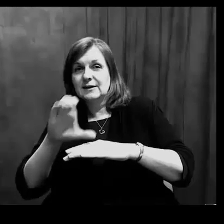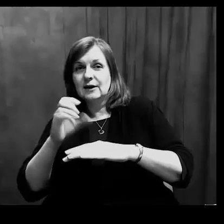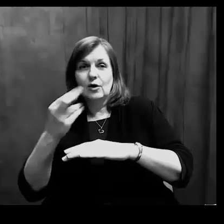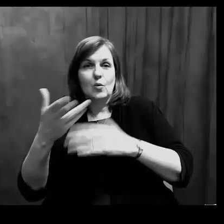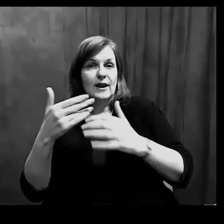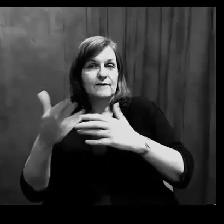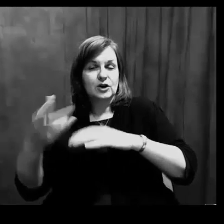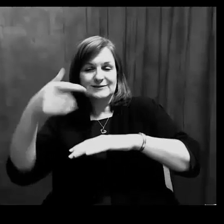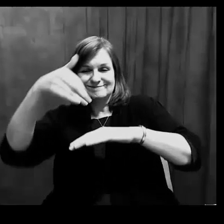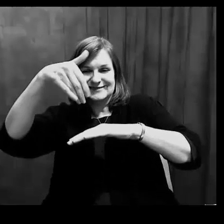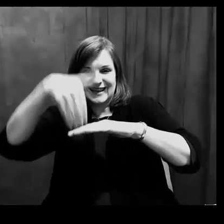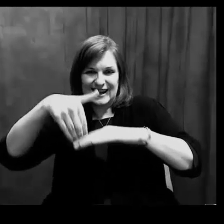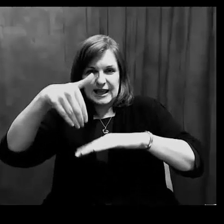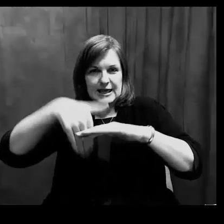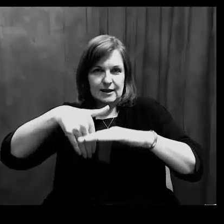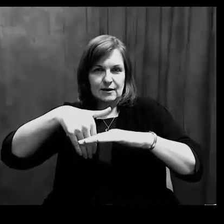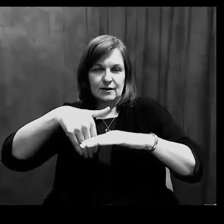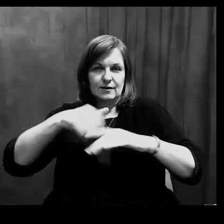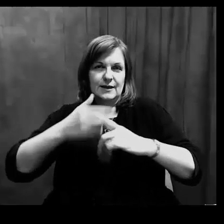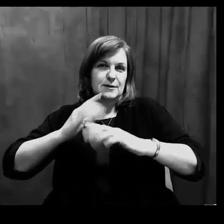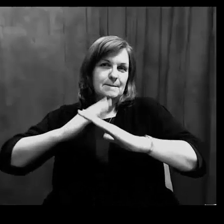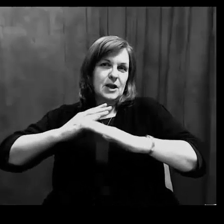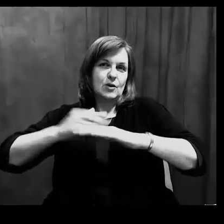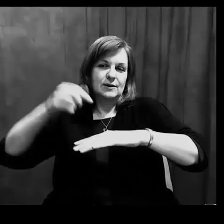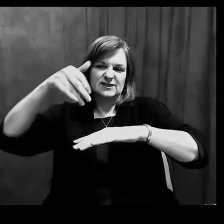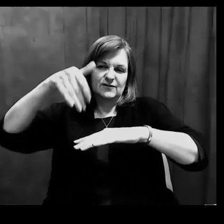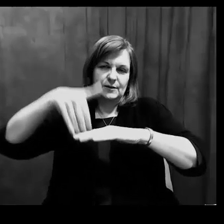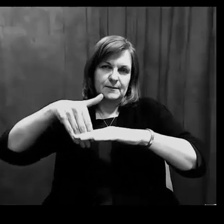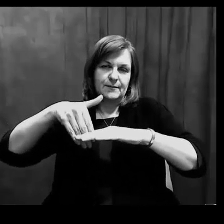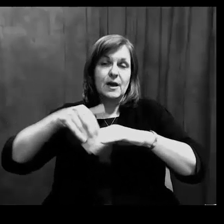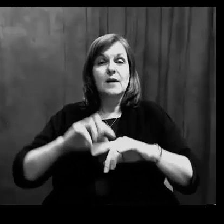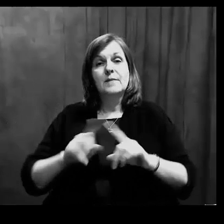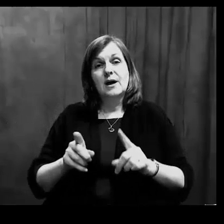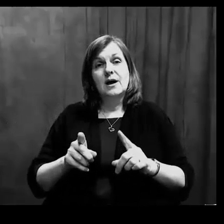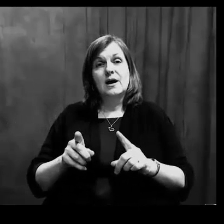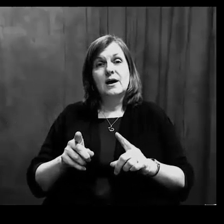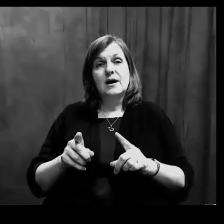Let's keep as much out as possible -- serves as a protective barrier on the outside of the plant